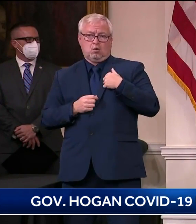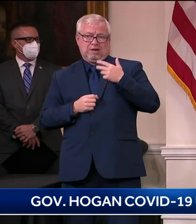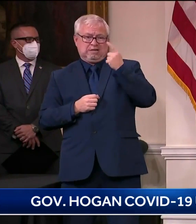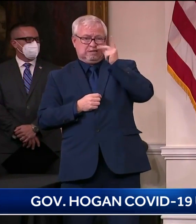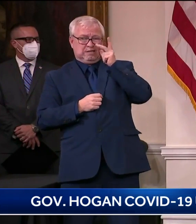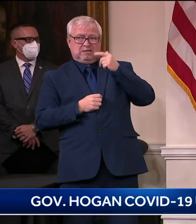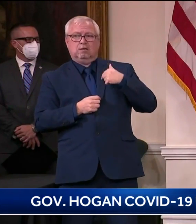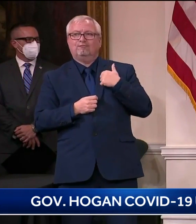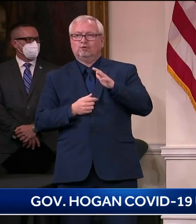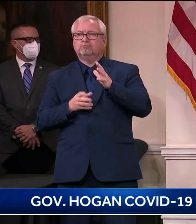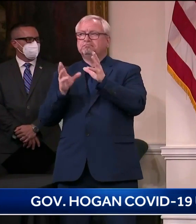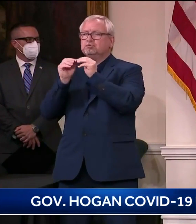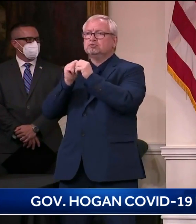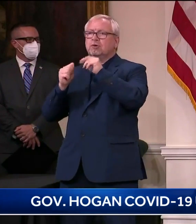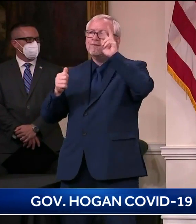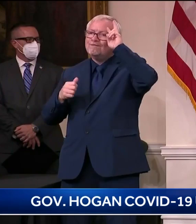THAT PLAN AS THINGS RAMP UP.